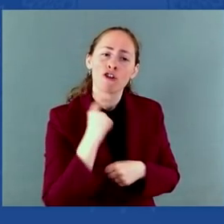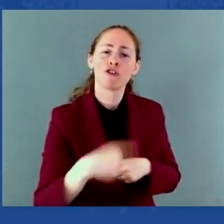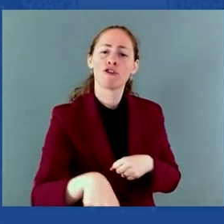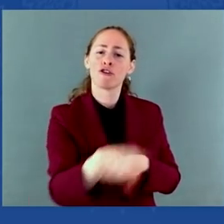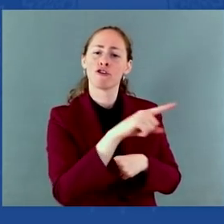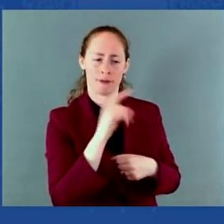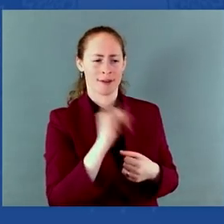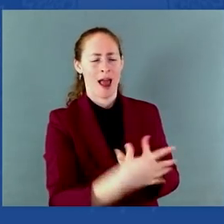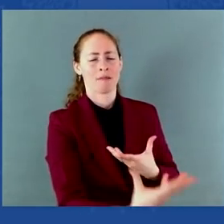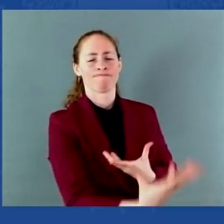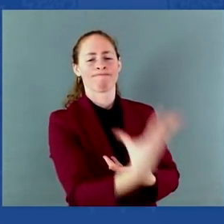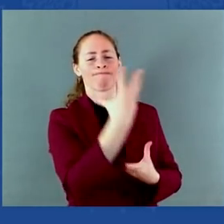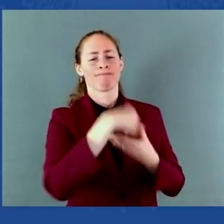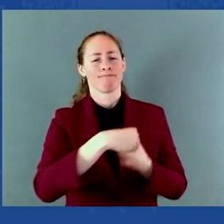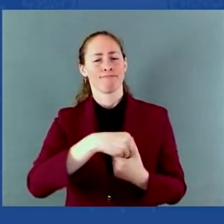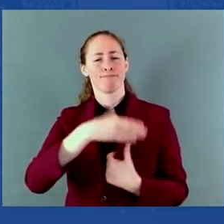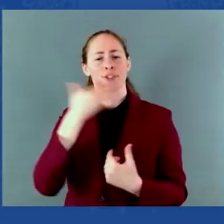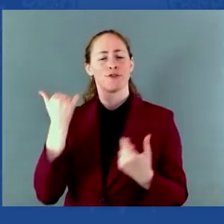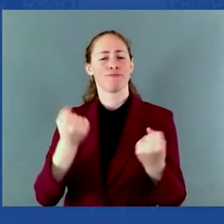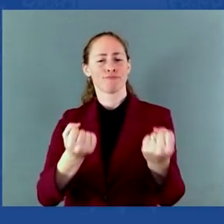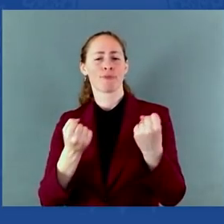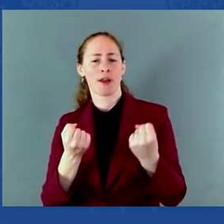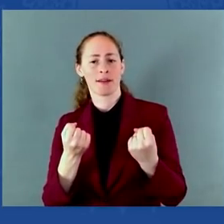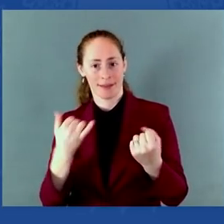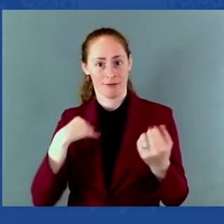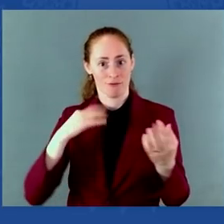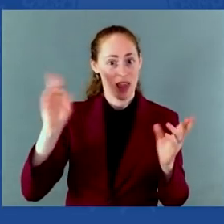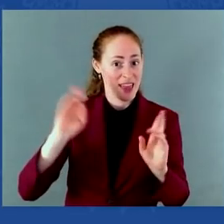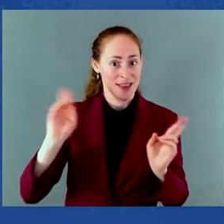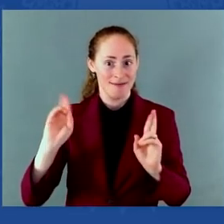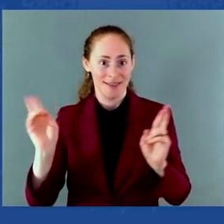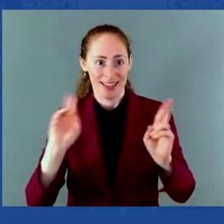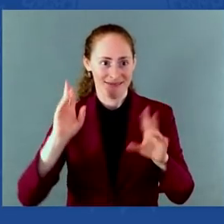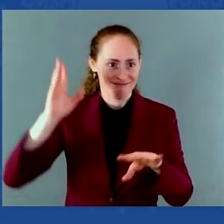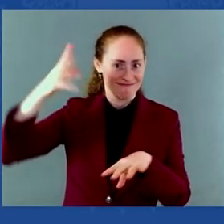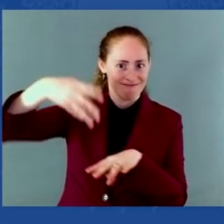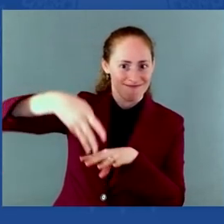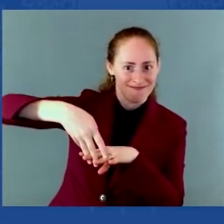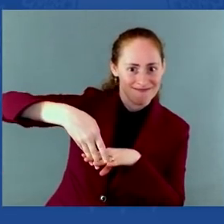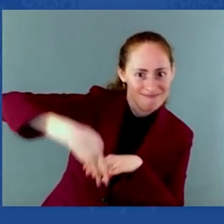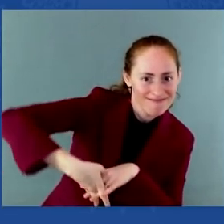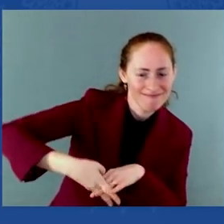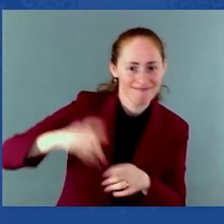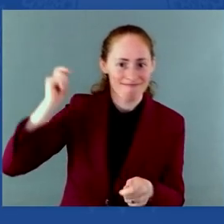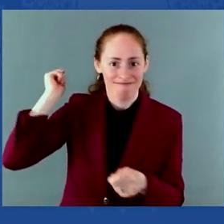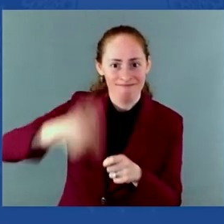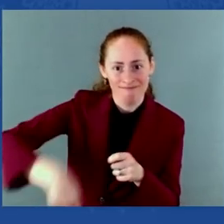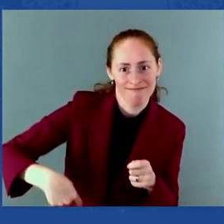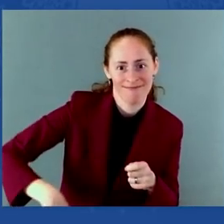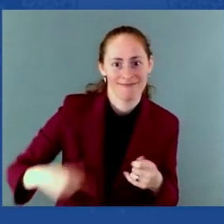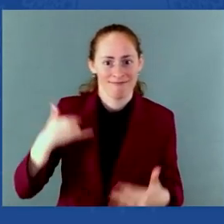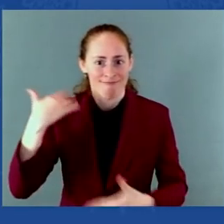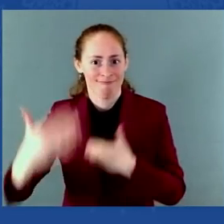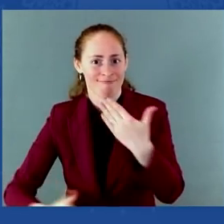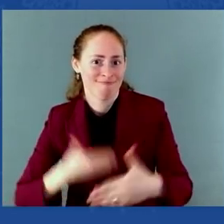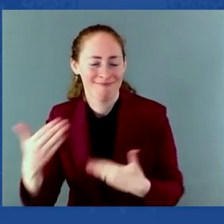law with some speed and discipline. I asked the former Mayor of New Orleans and former Lieutenant Governor of Louisiana,